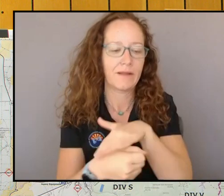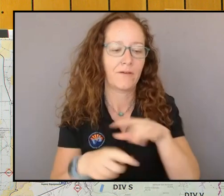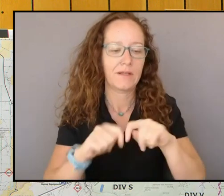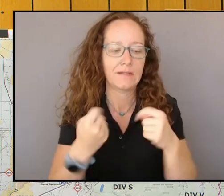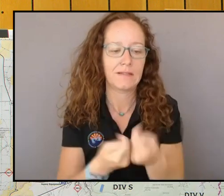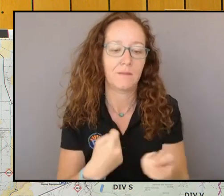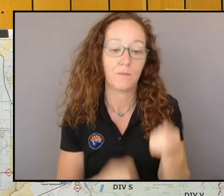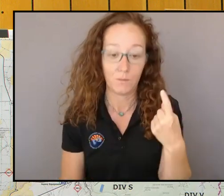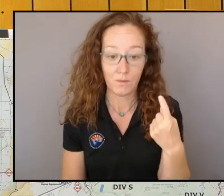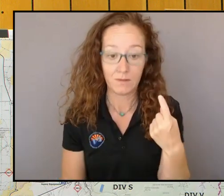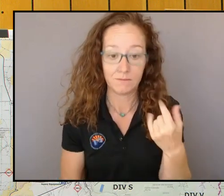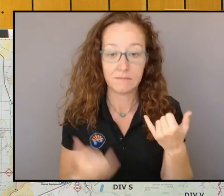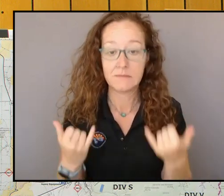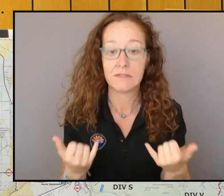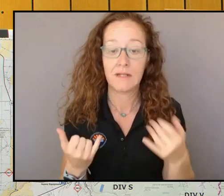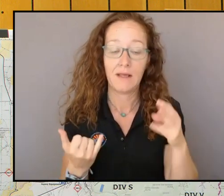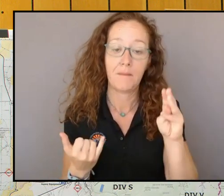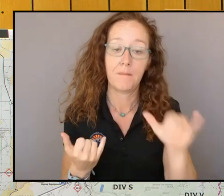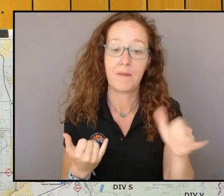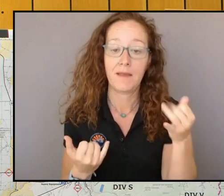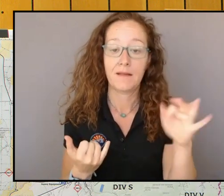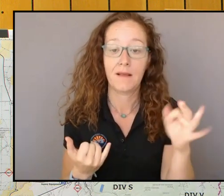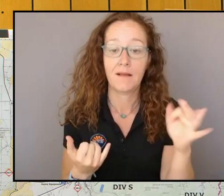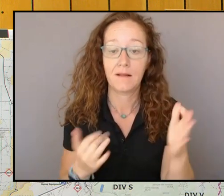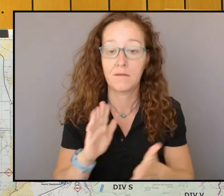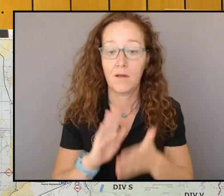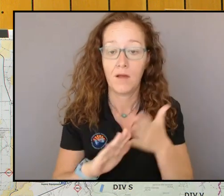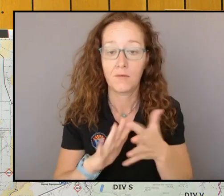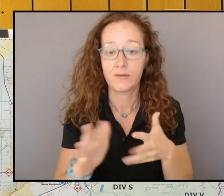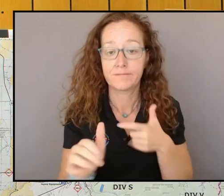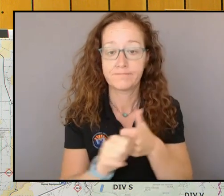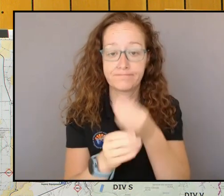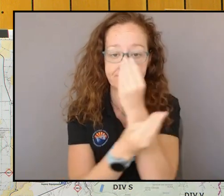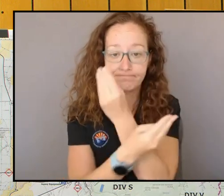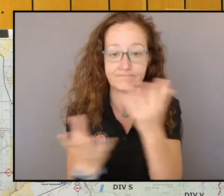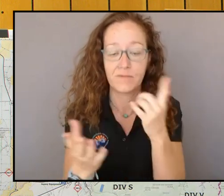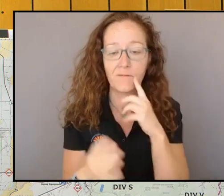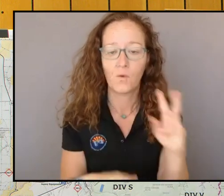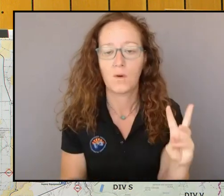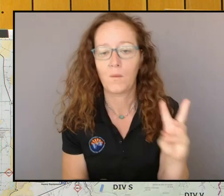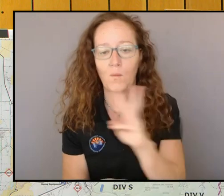Operational Update for the West Zone of the Calf Creek/